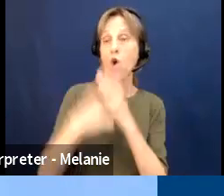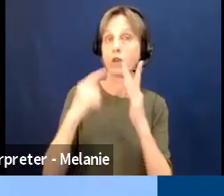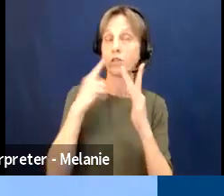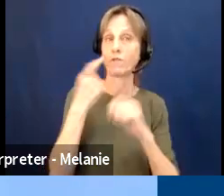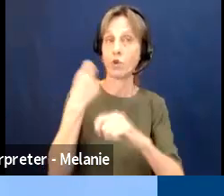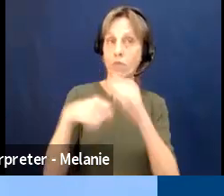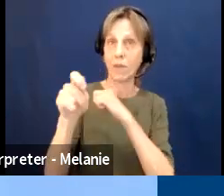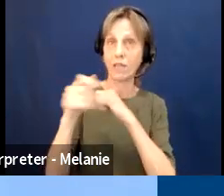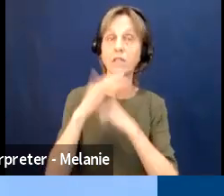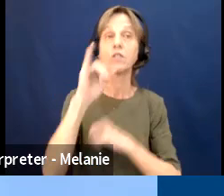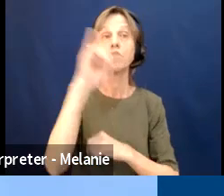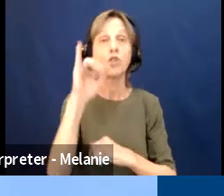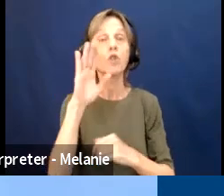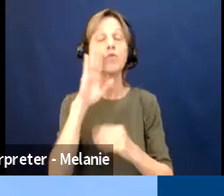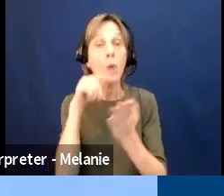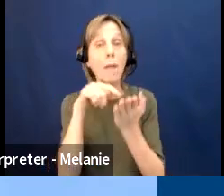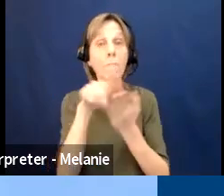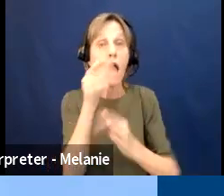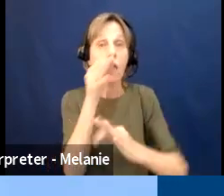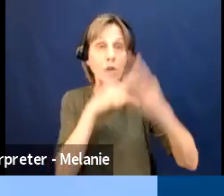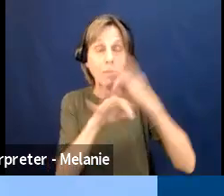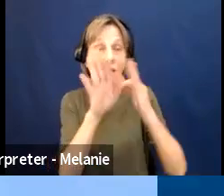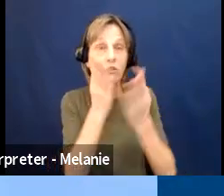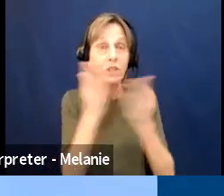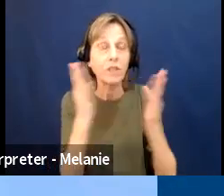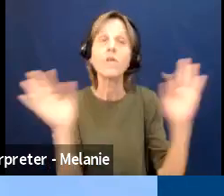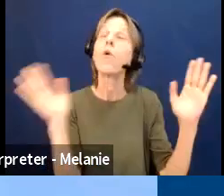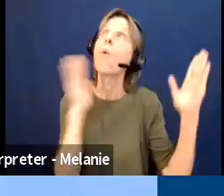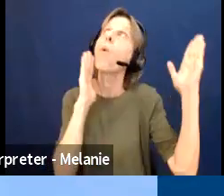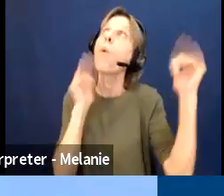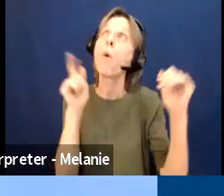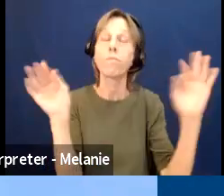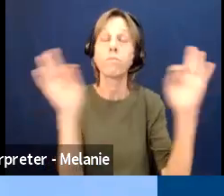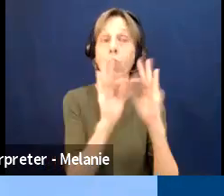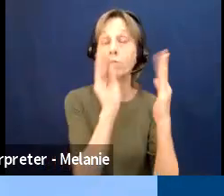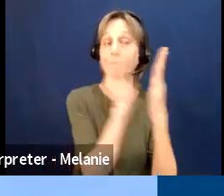stuff hopefully you had important documentation or home inventory of your personal belongings